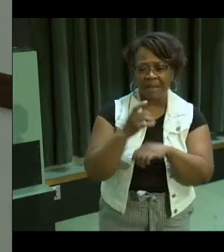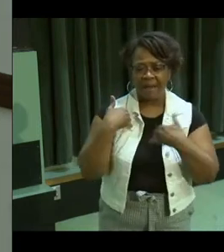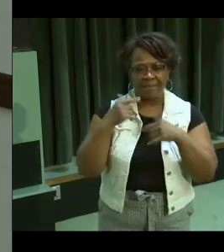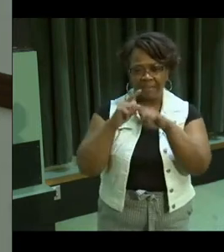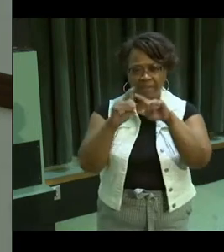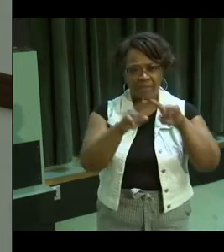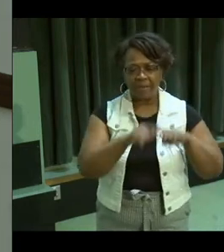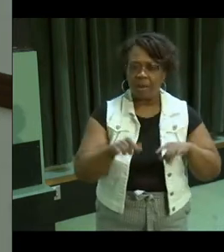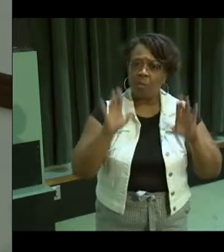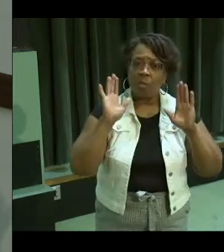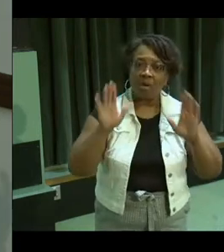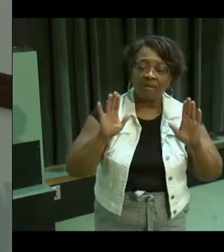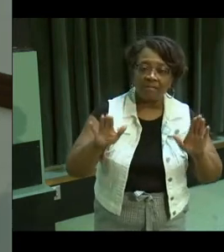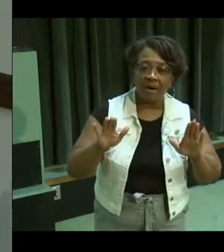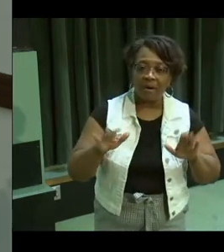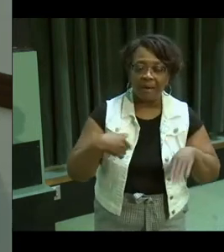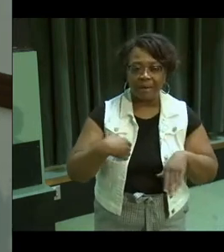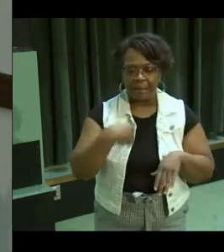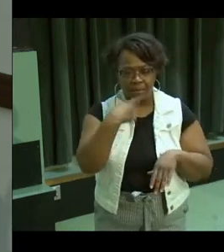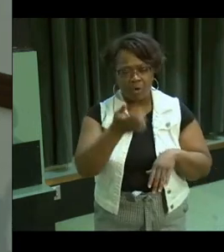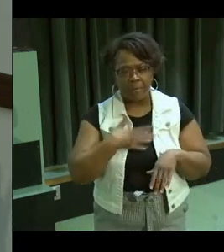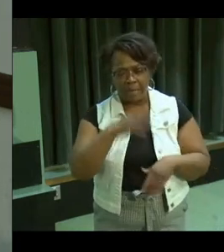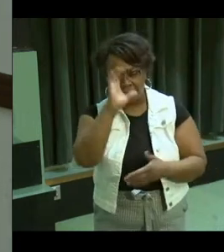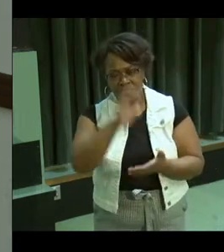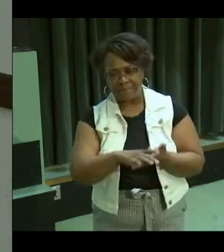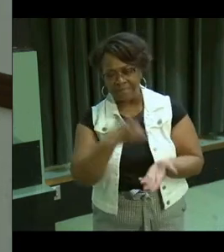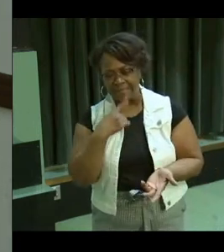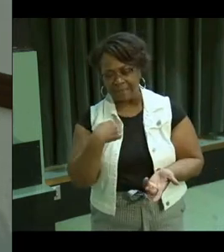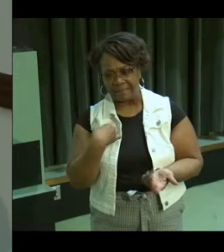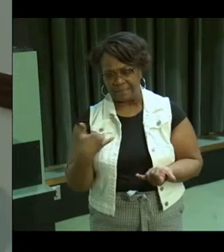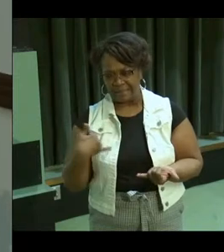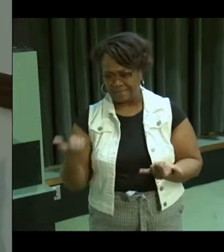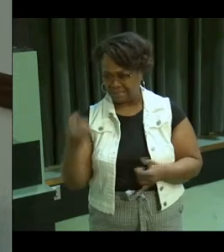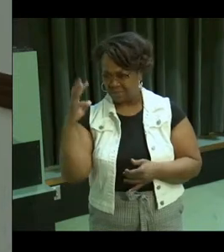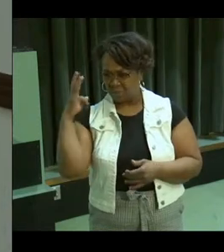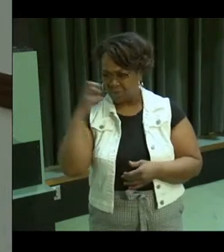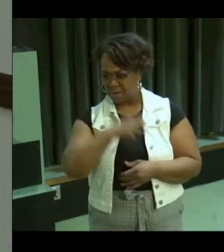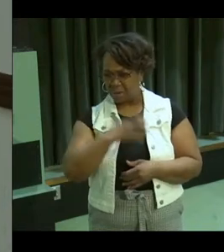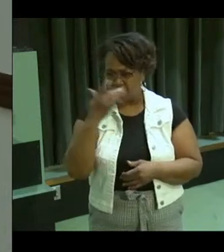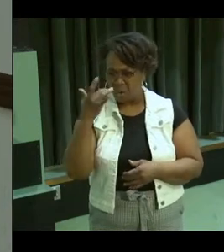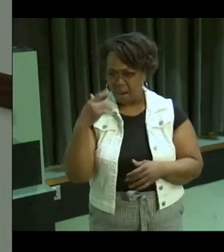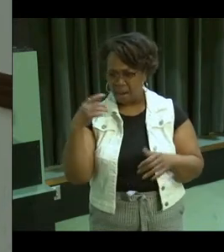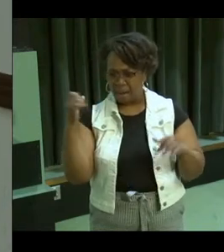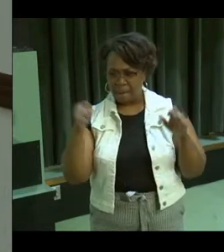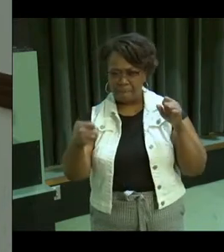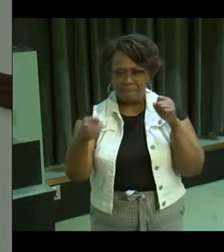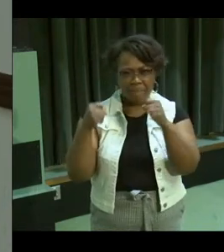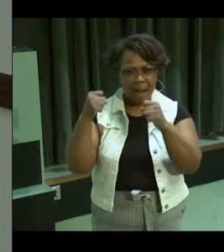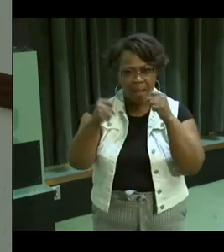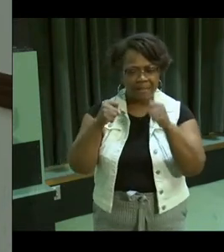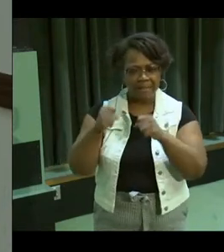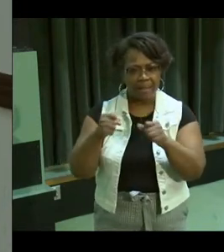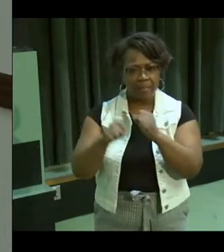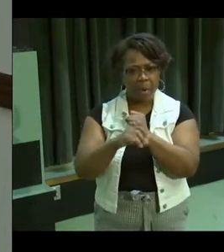stuff to auction off, and they're just so wonderful. And I told my husband I was like, this